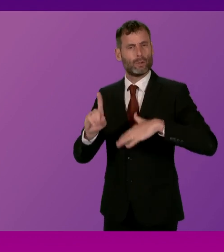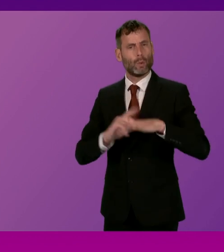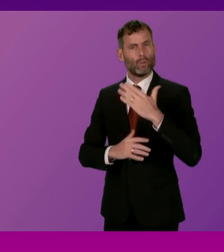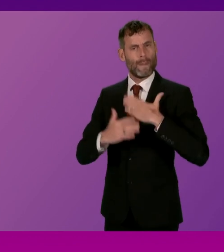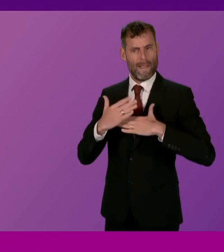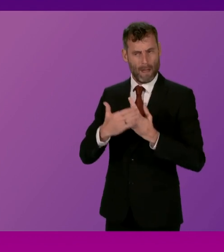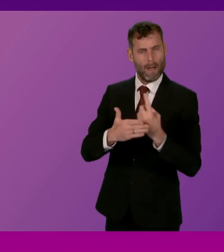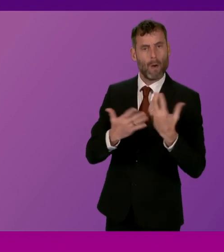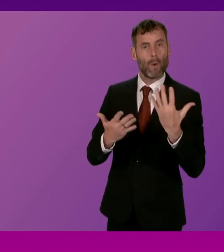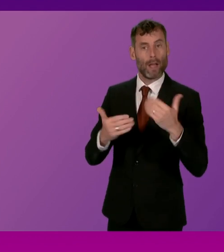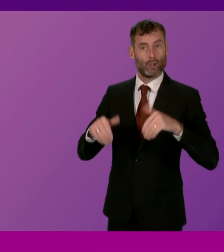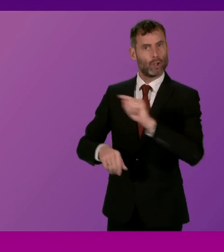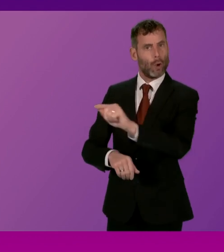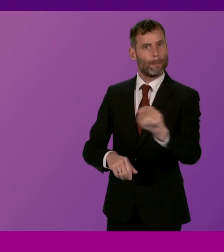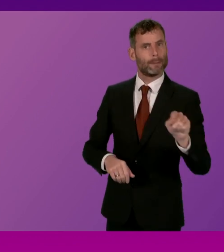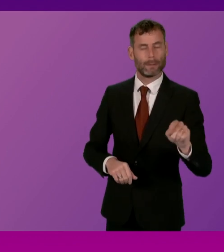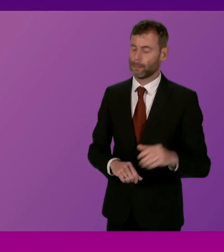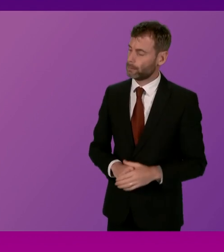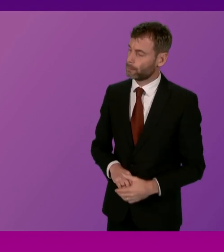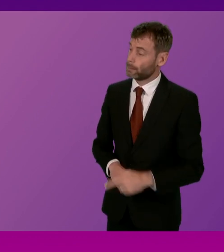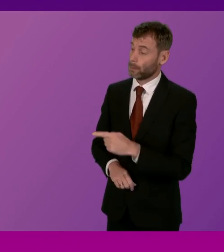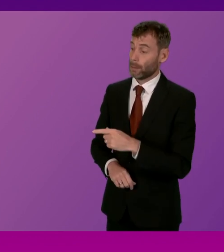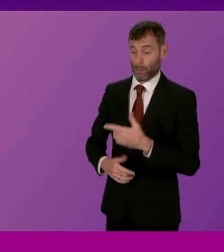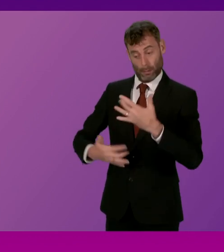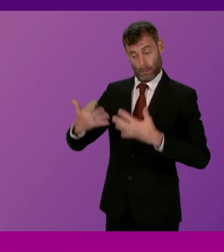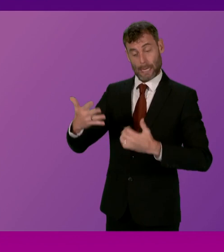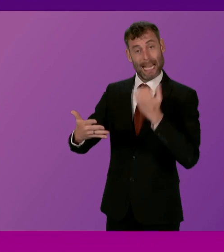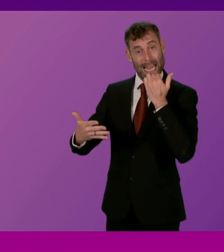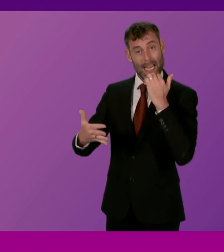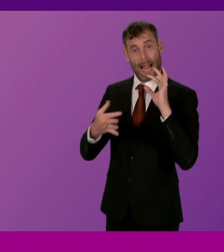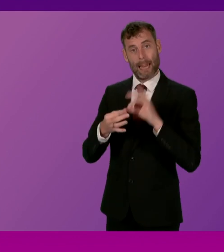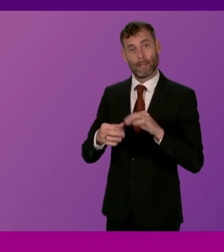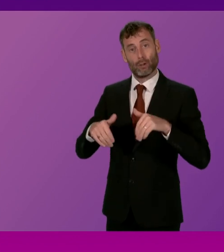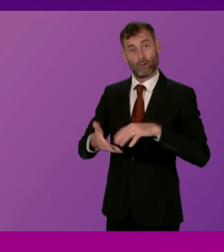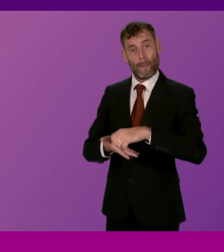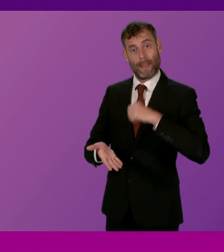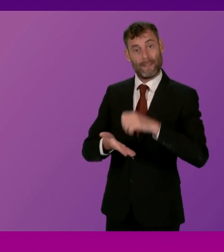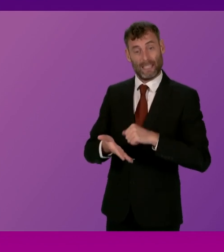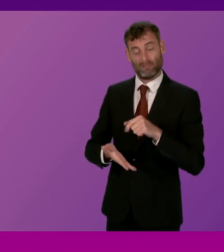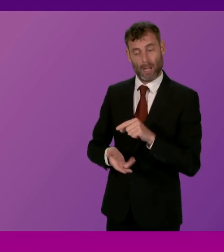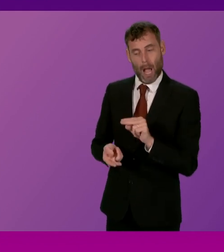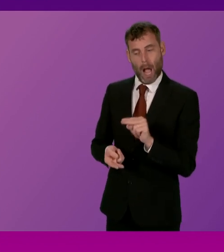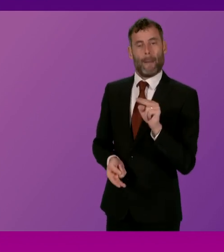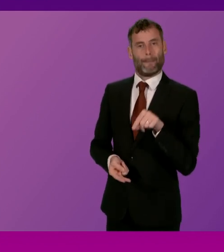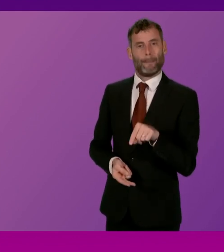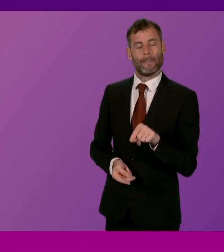Although the latest recorded crime data for shoplifting shows an increase, the levels remain below pre-pandemic levels.